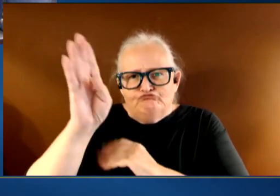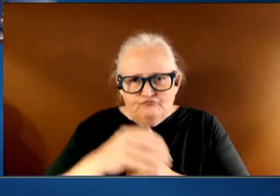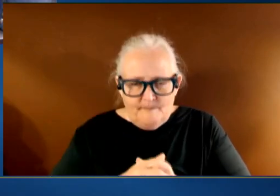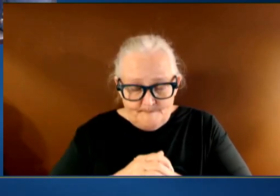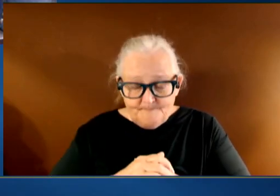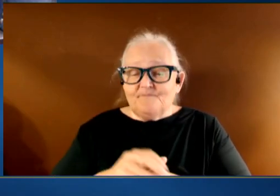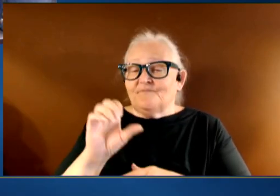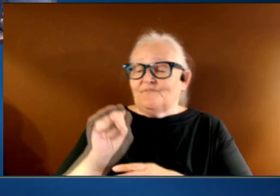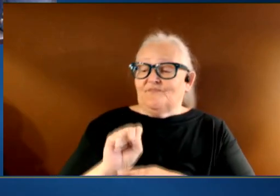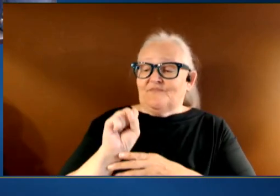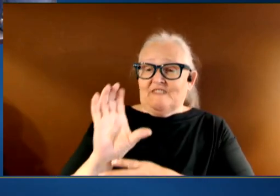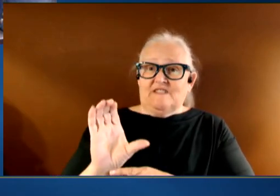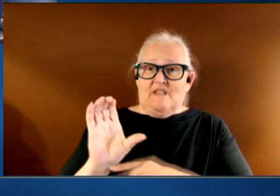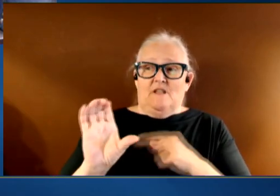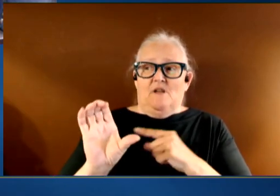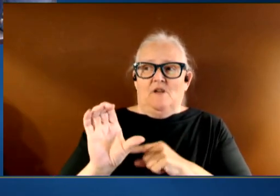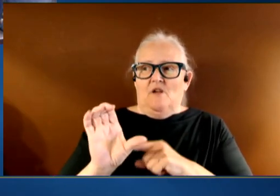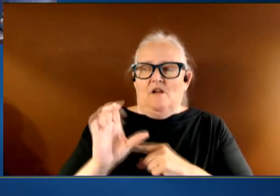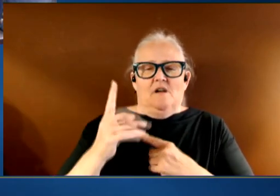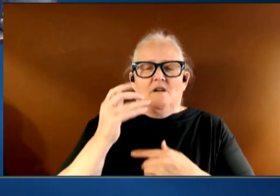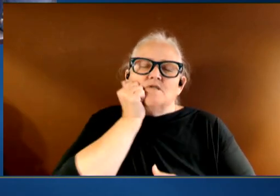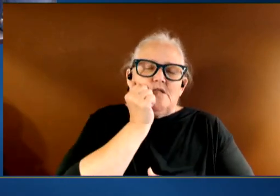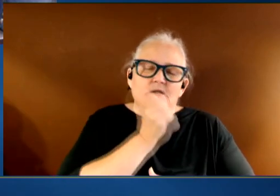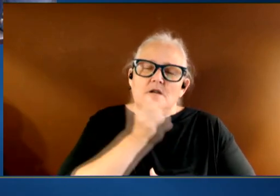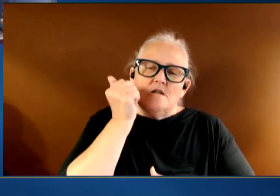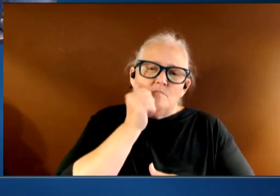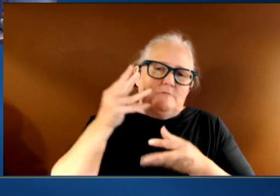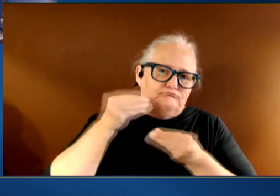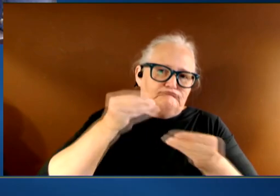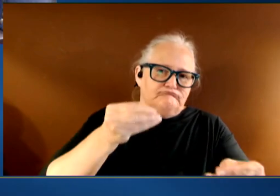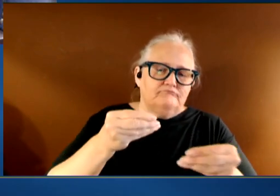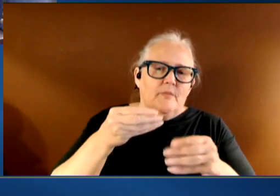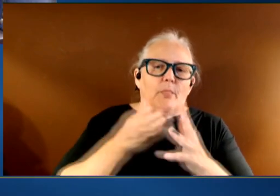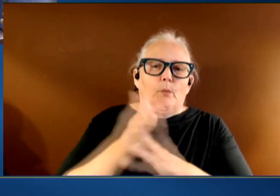the most common inherited blood disorders, which affects over 100,000 people in the